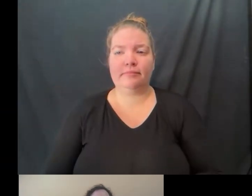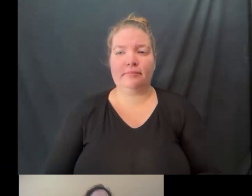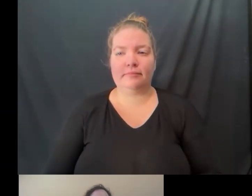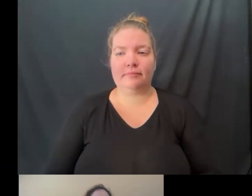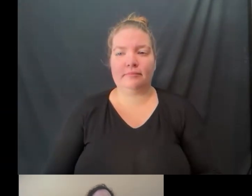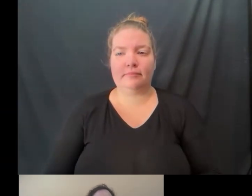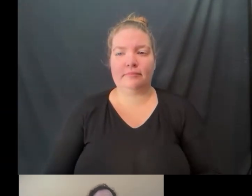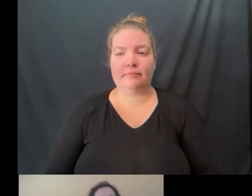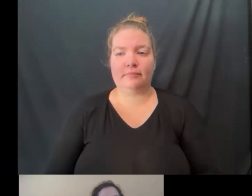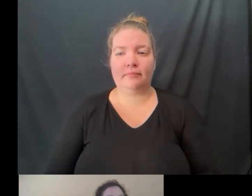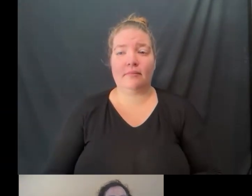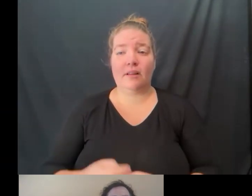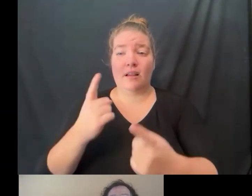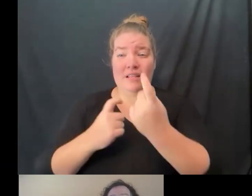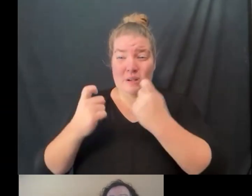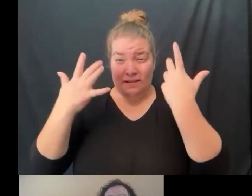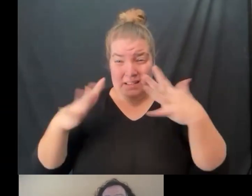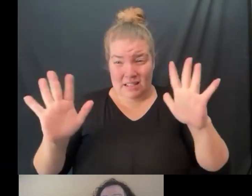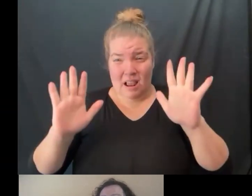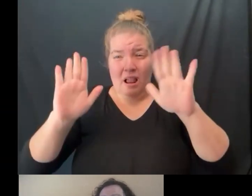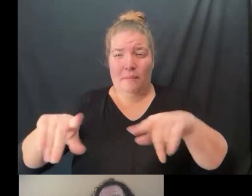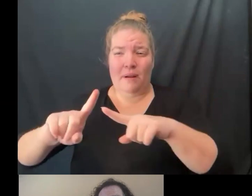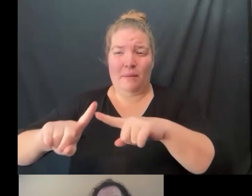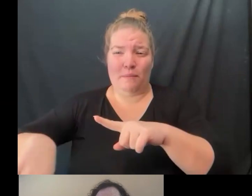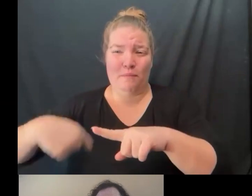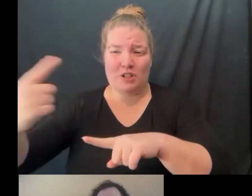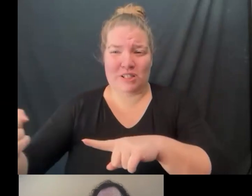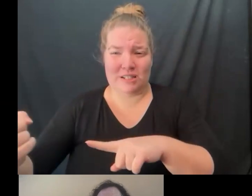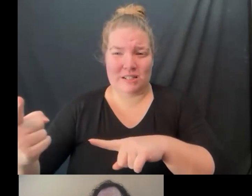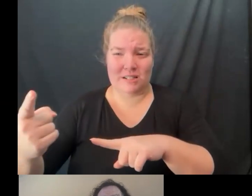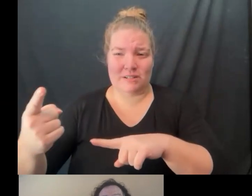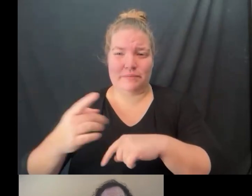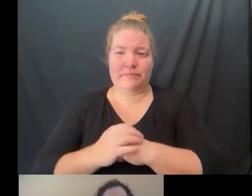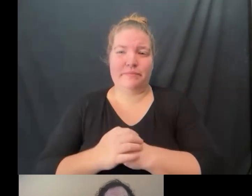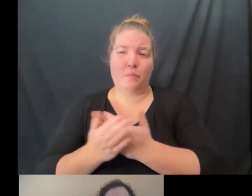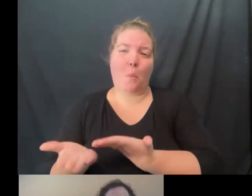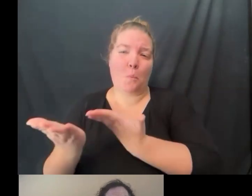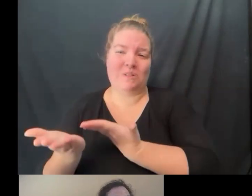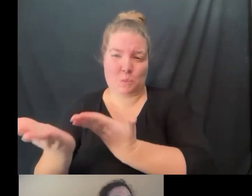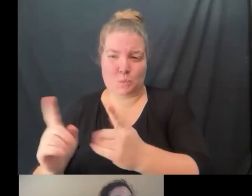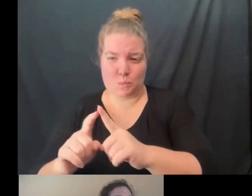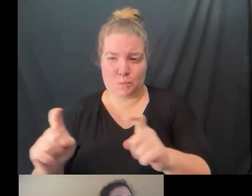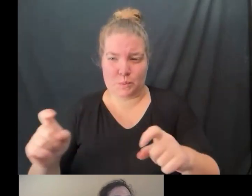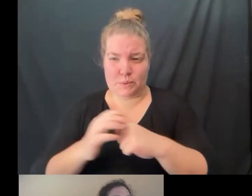And then, after we've had some questions, we'll wrap back to what's next to our recommendations.